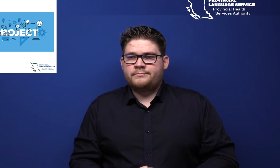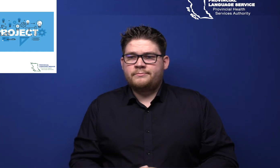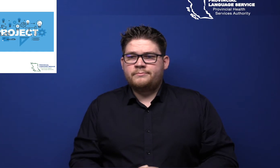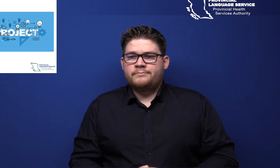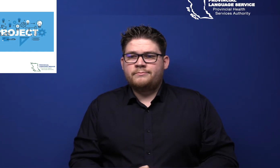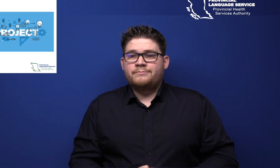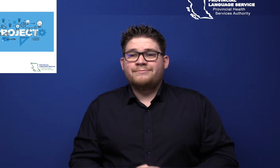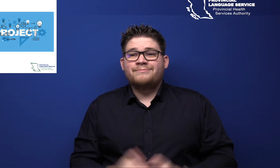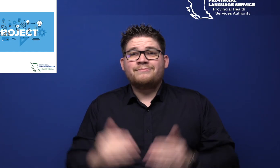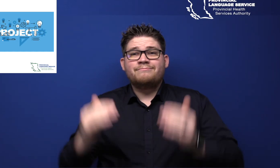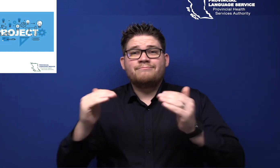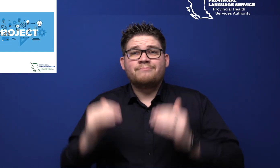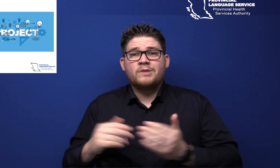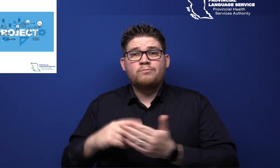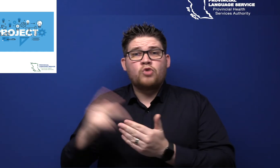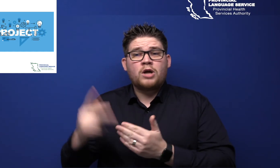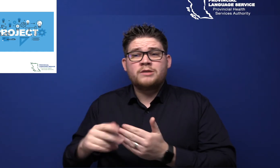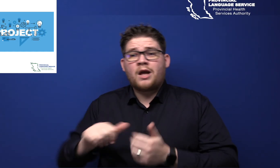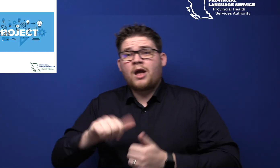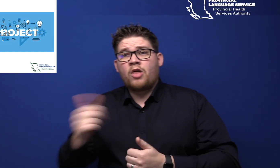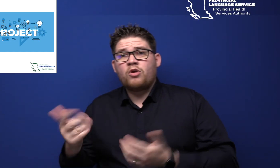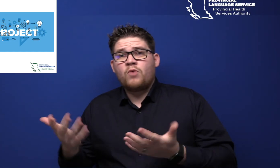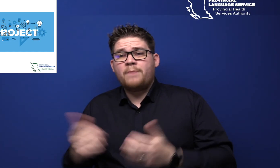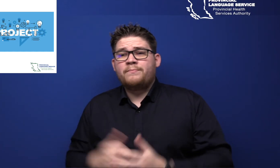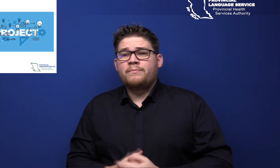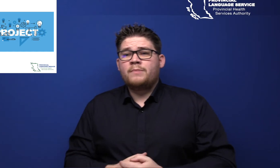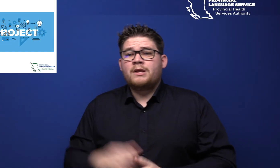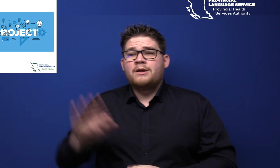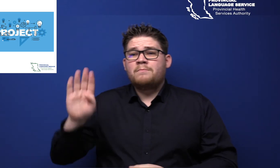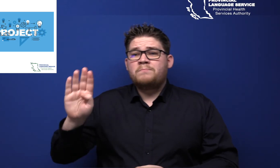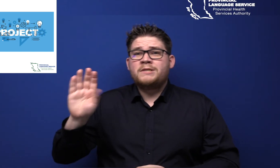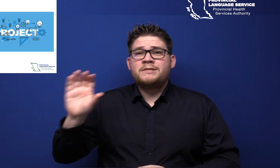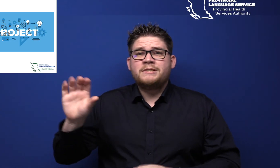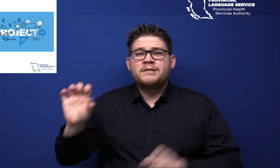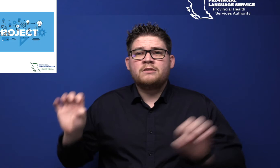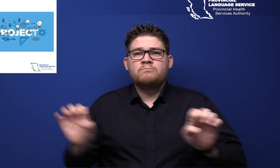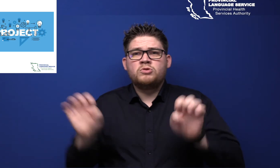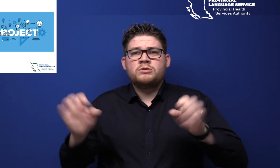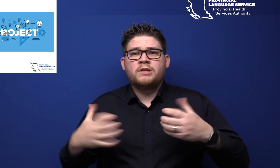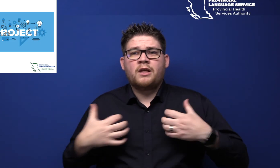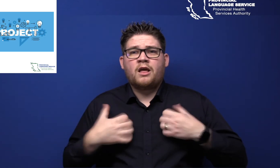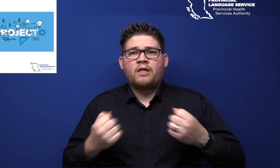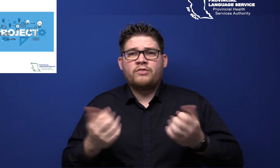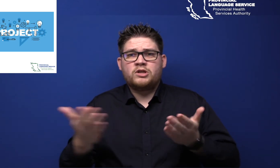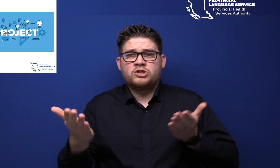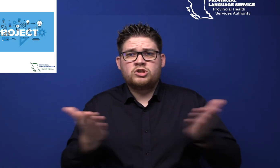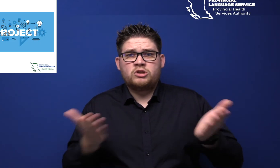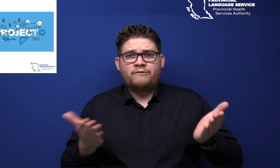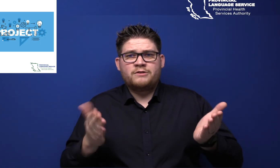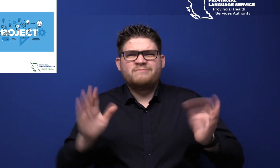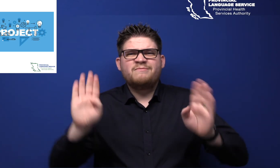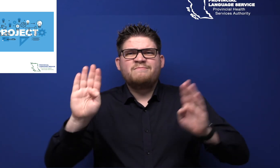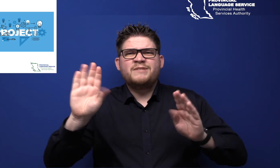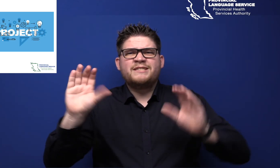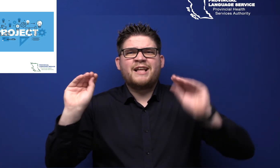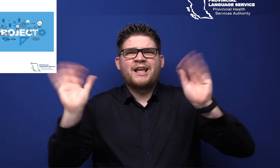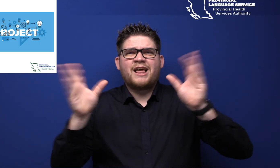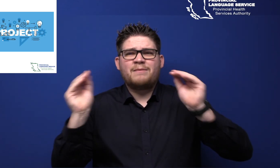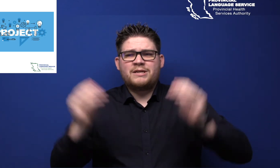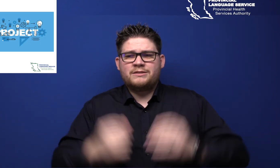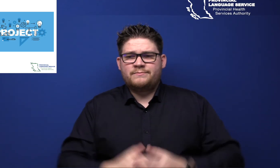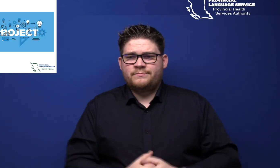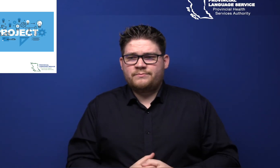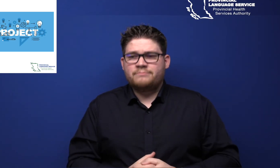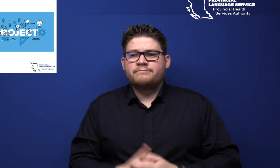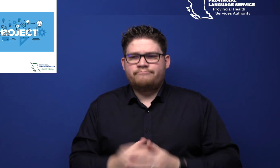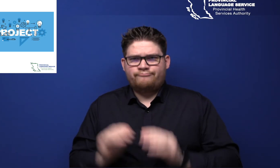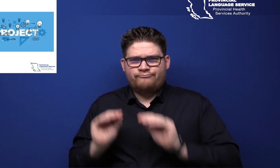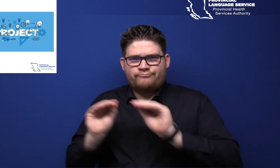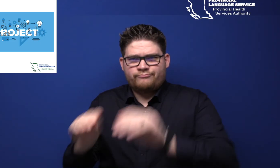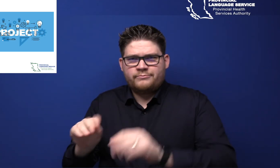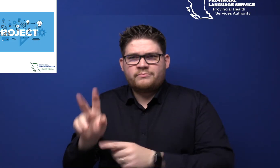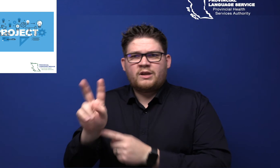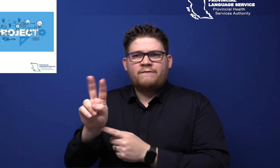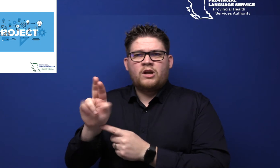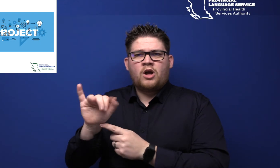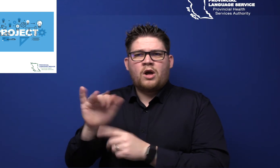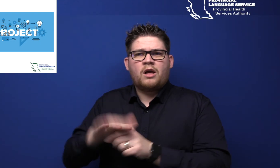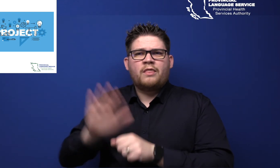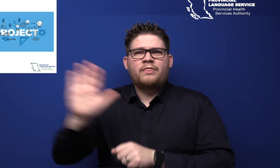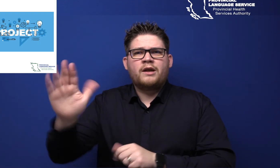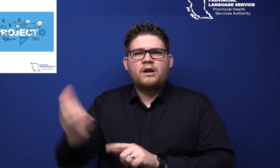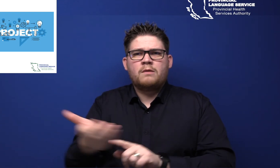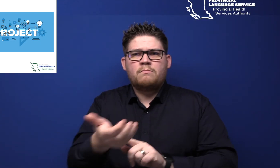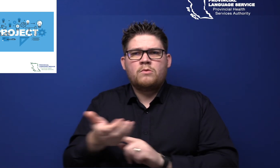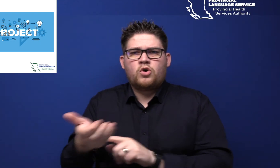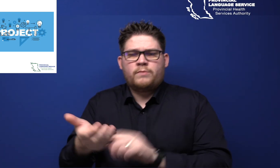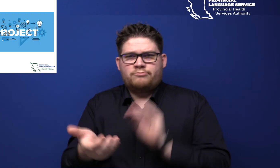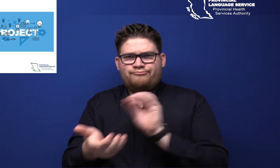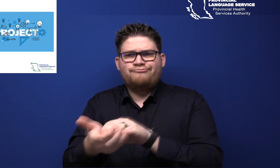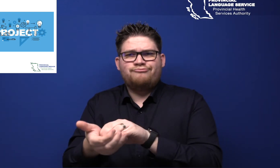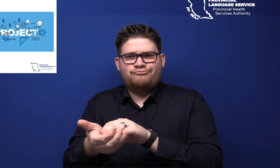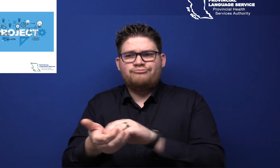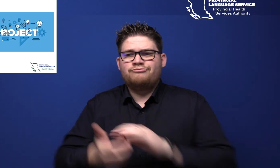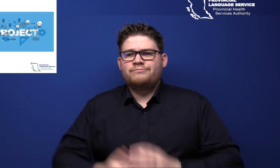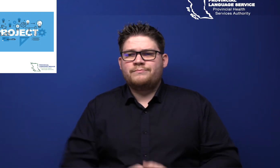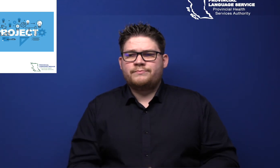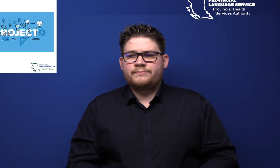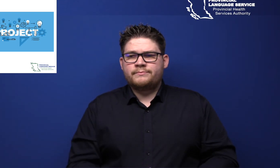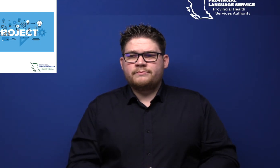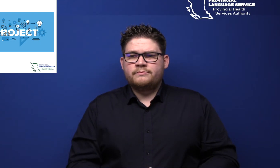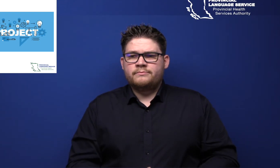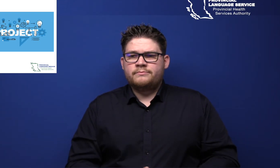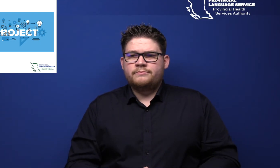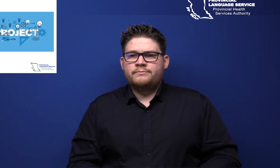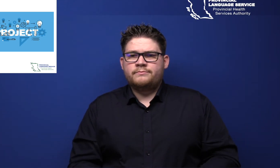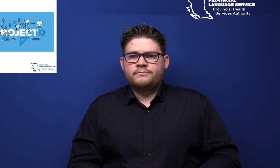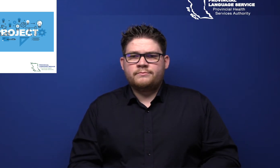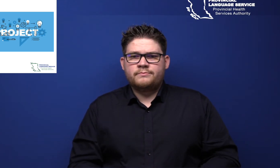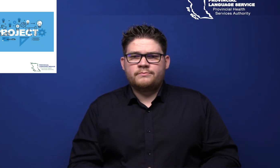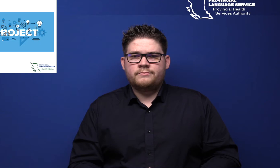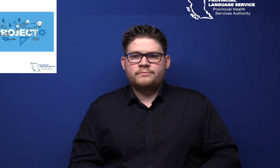WE HAVE ALSO WORKED WITH BC EMERGENCY HEALTH SERVICES TO PUT VRI ON THOSE PARAMEDICS IPHONES.